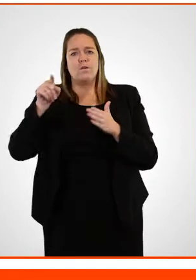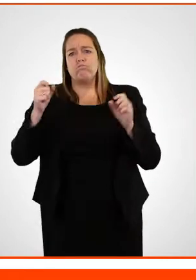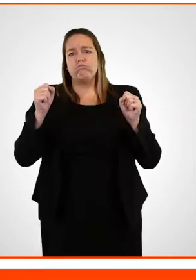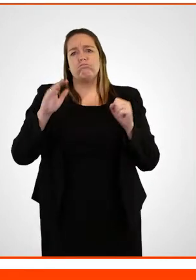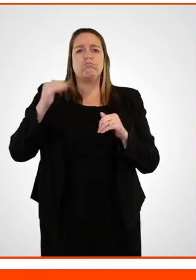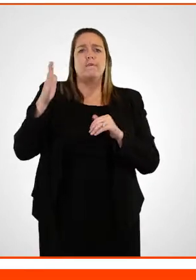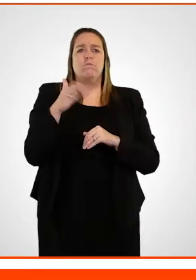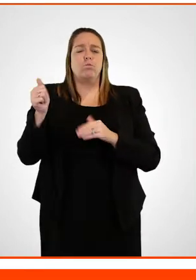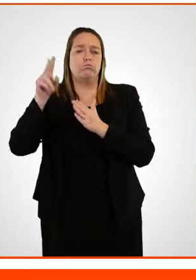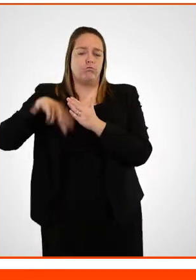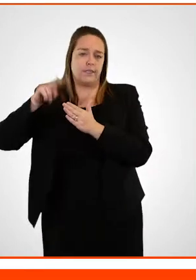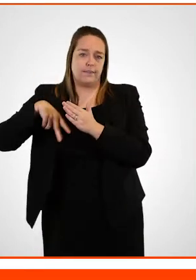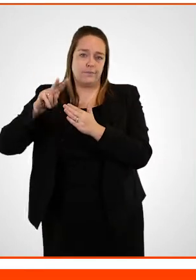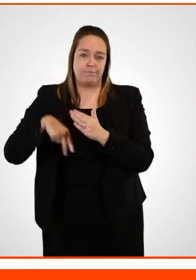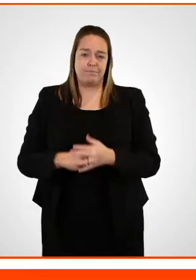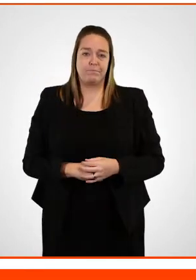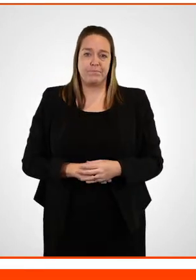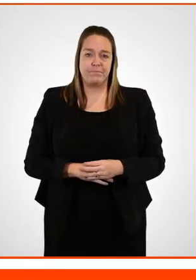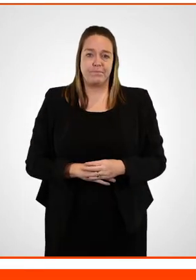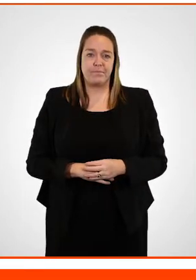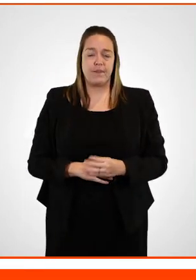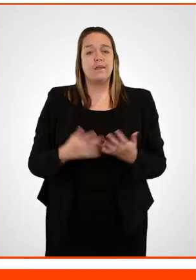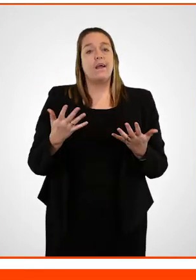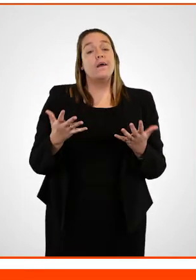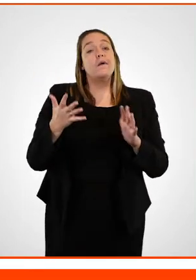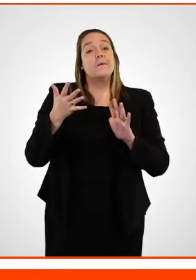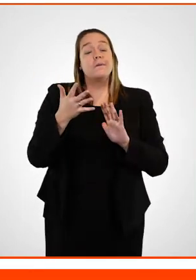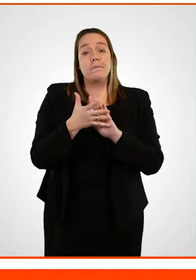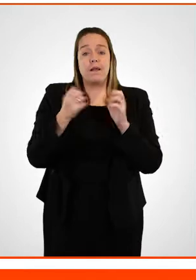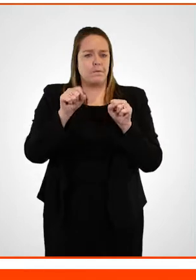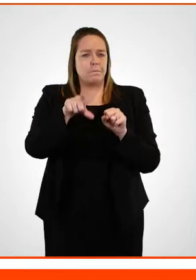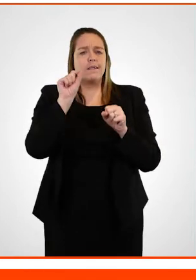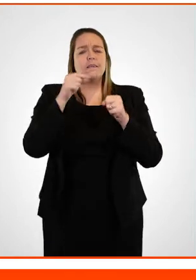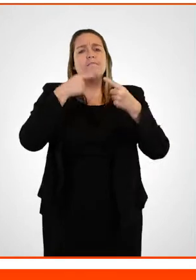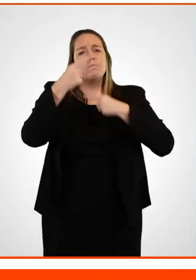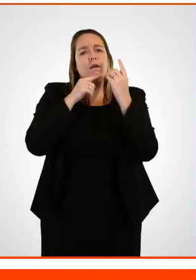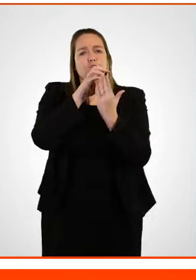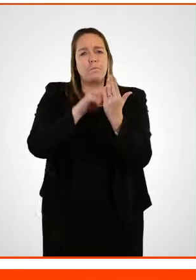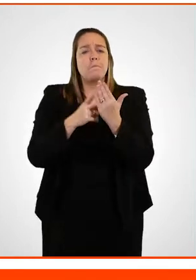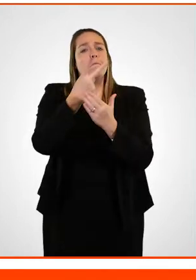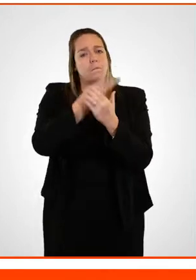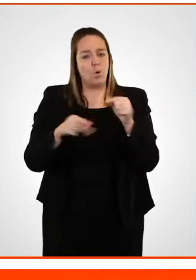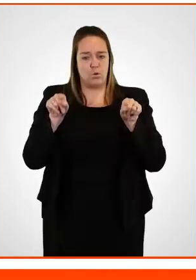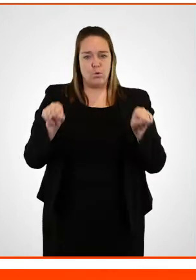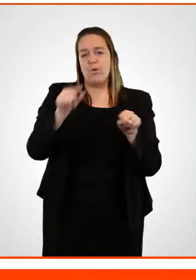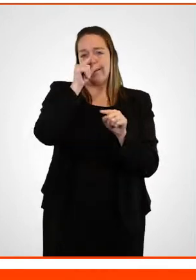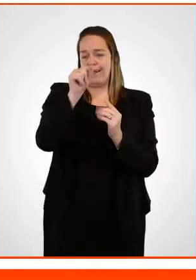So then we make sure that we've selected material that the two of them can read,